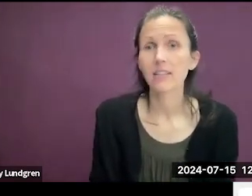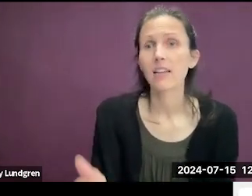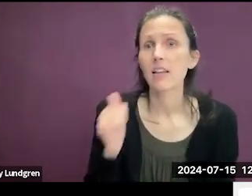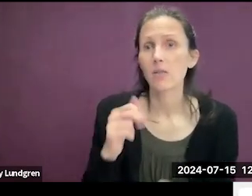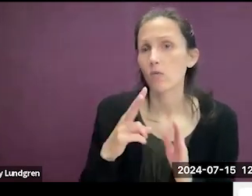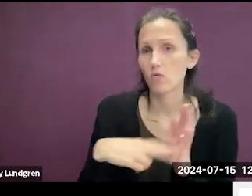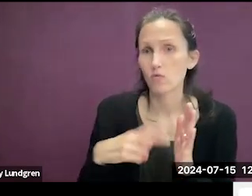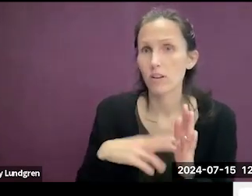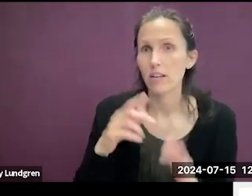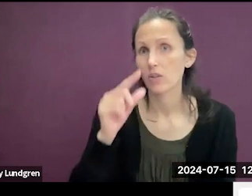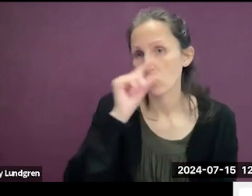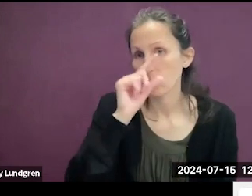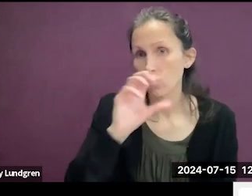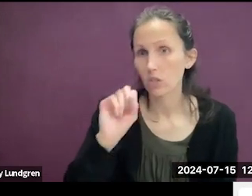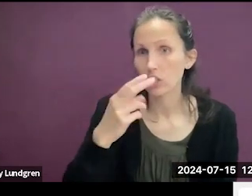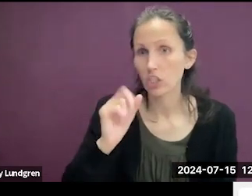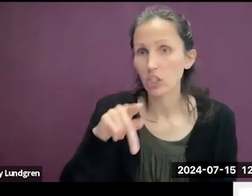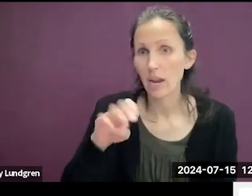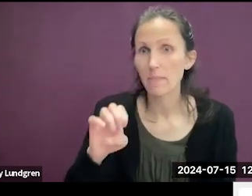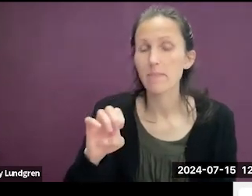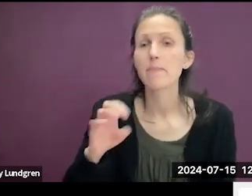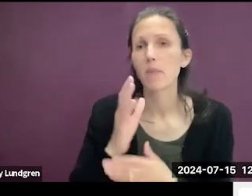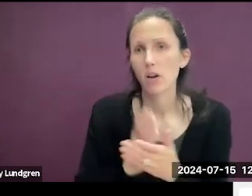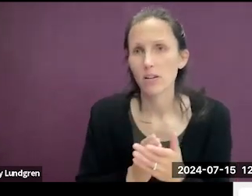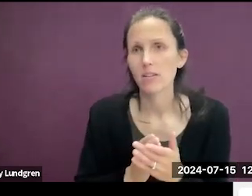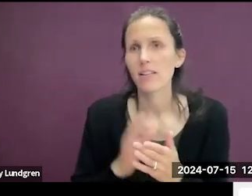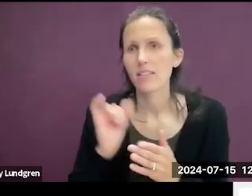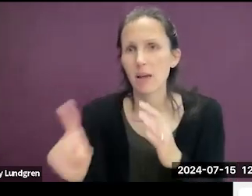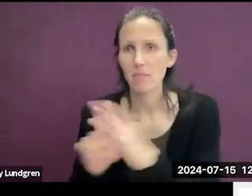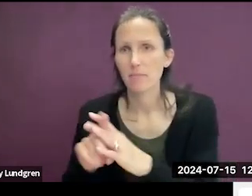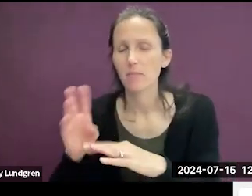that's written over here on our reading order slide. That's one of those things